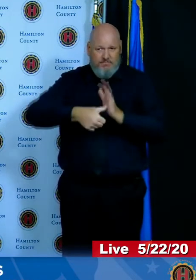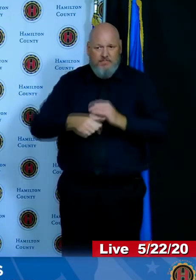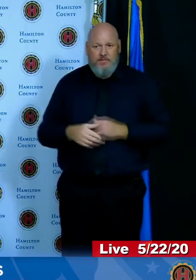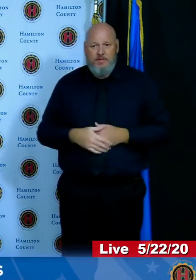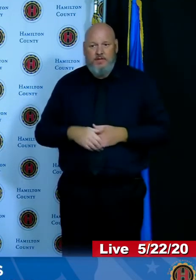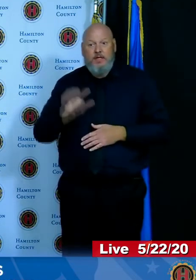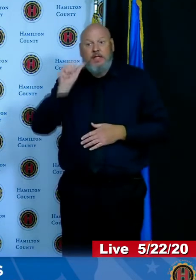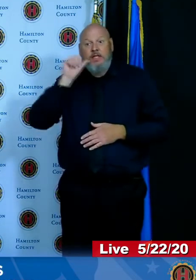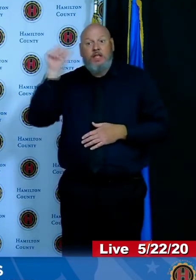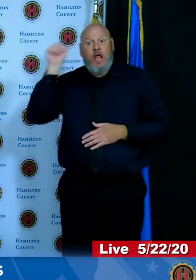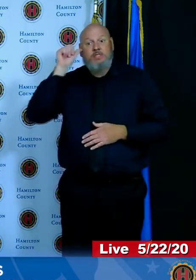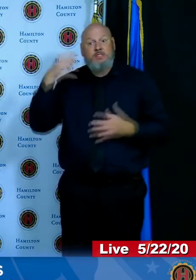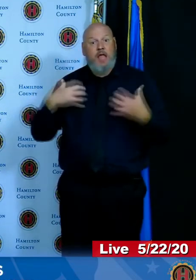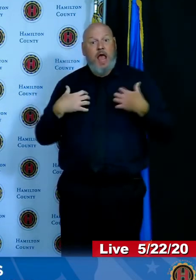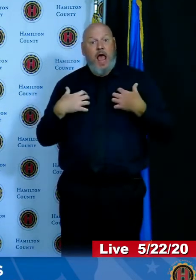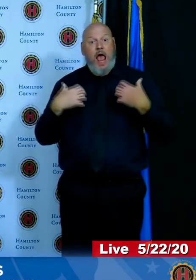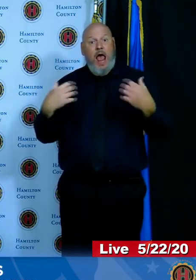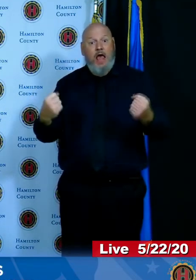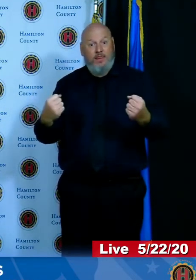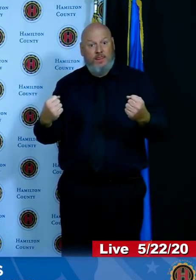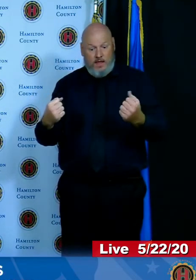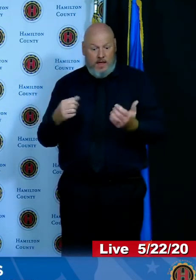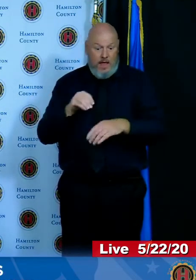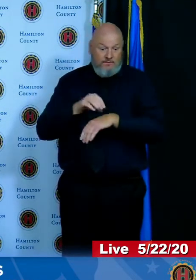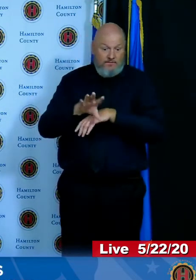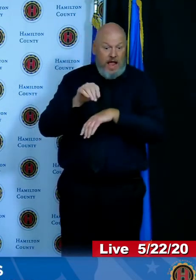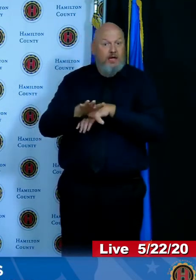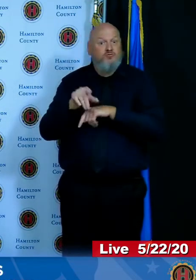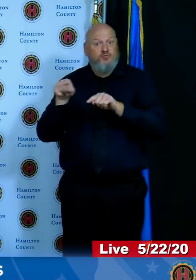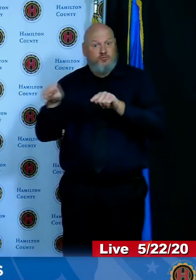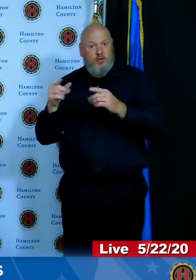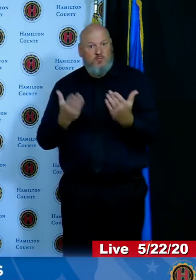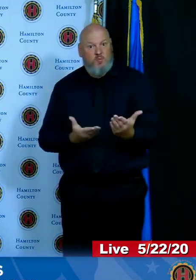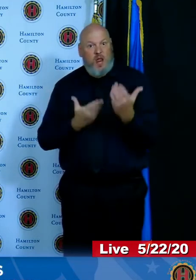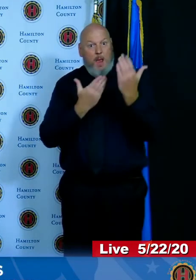overall travel restrictions and the requirement to quarantine if someone